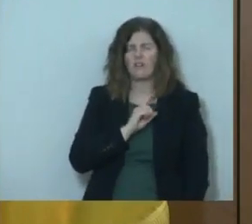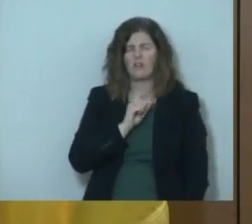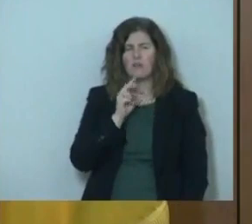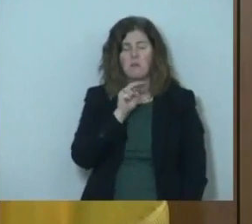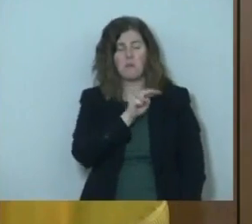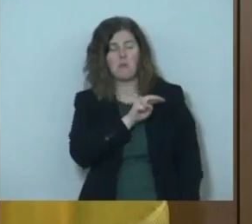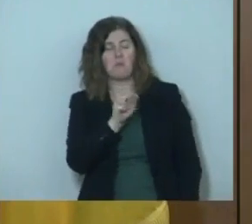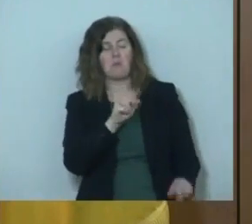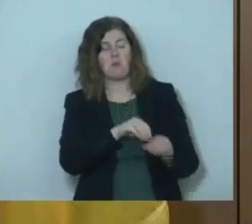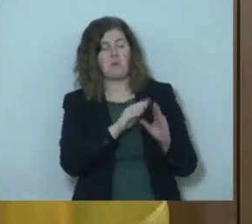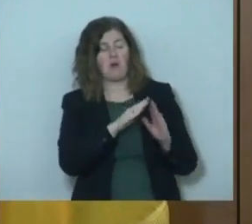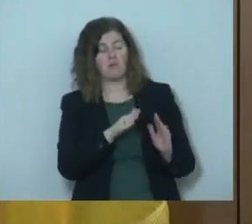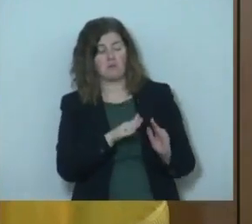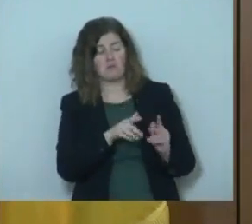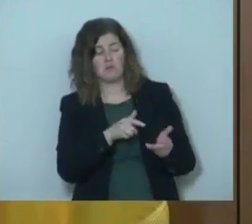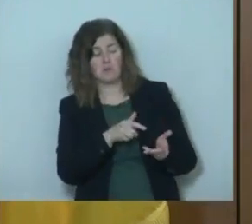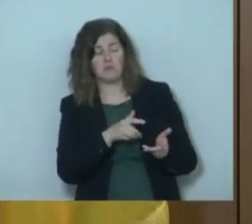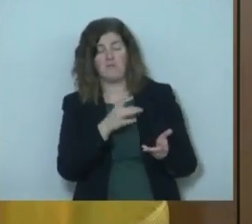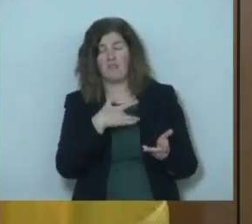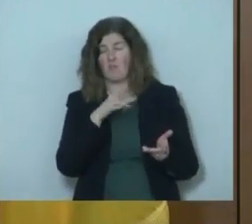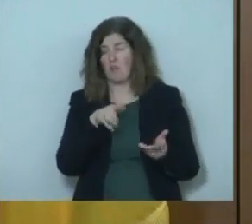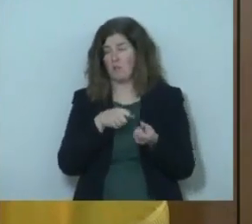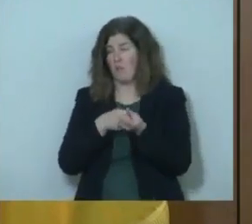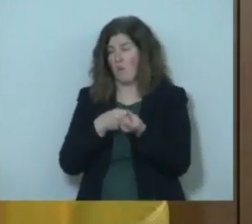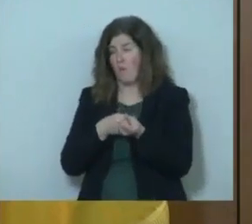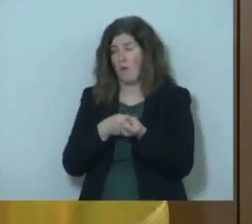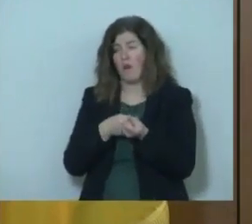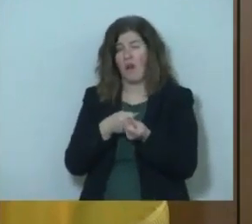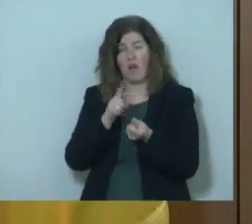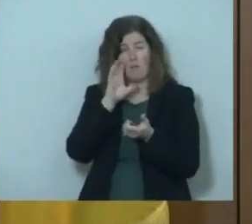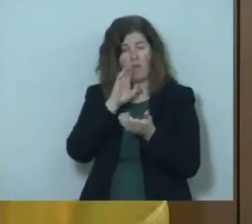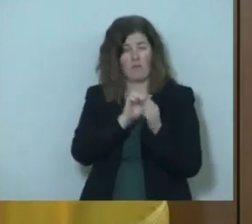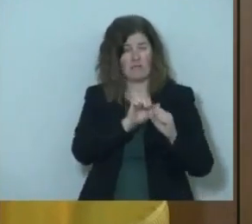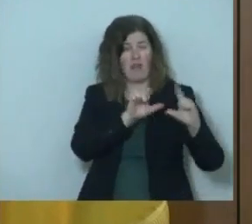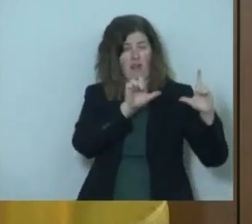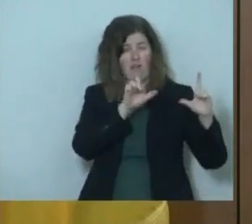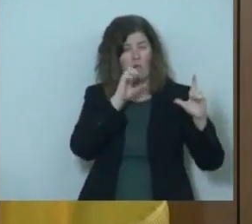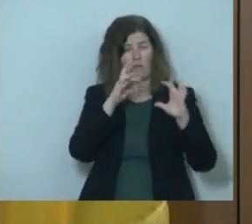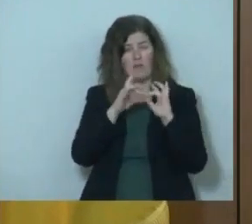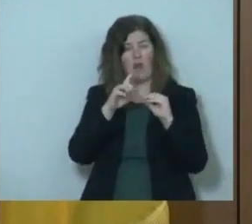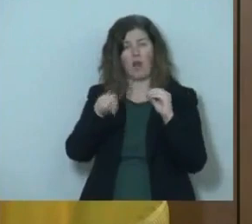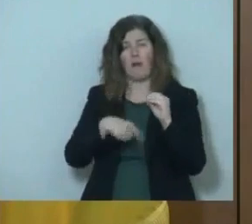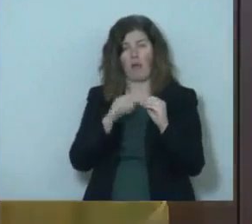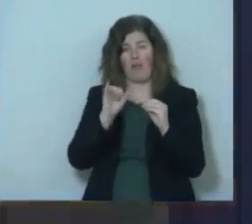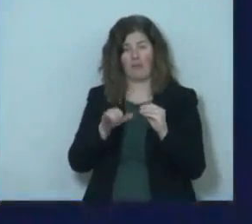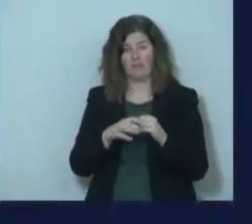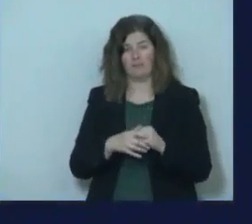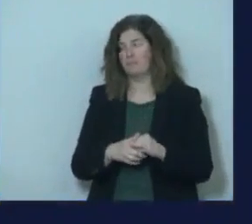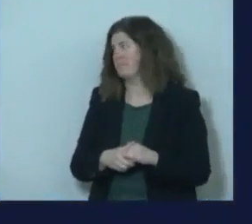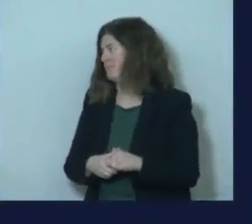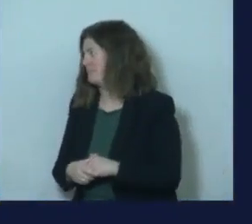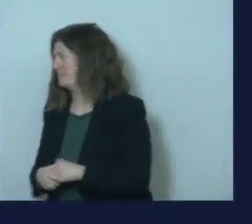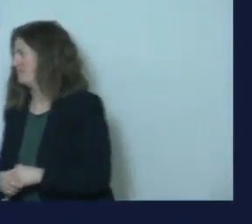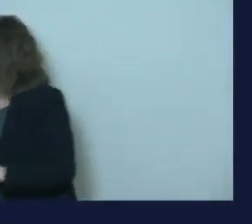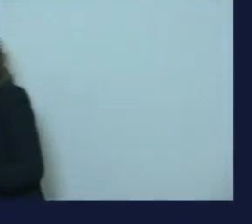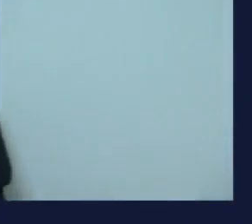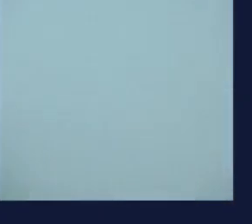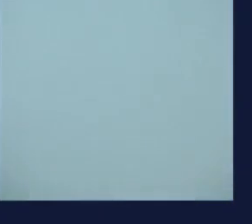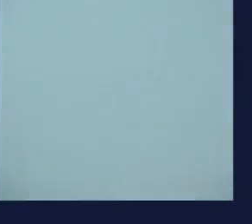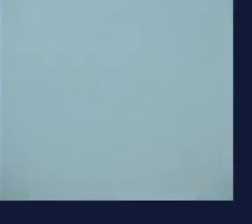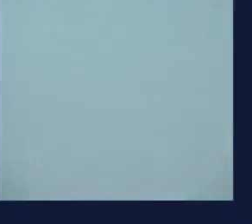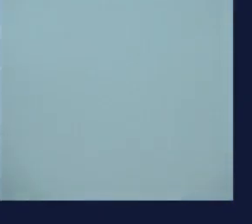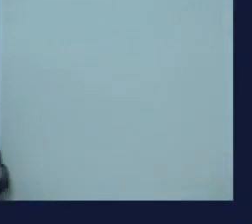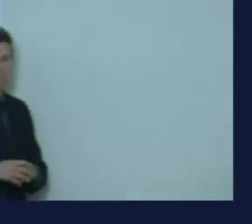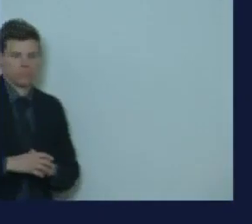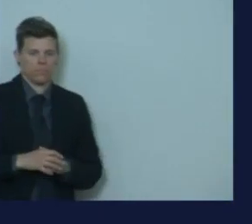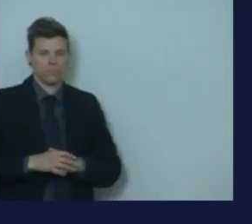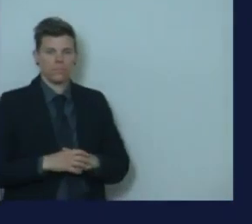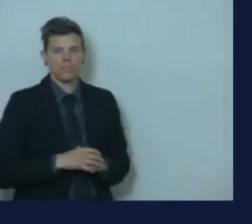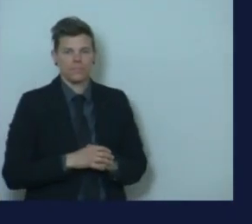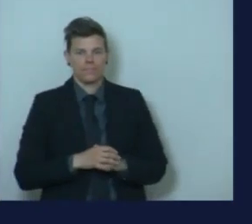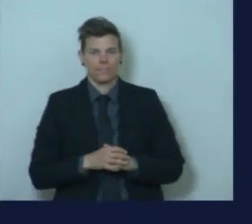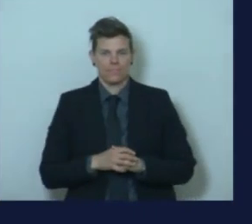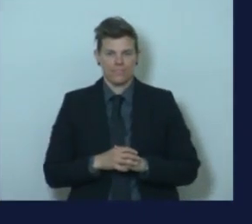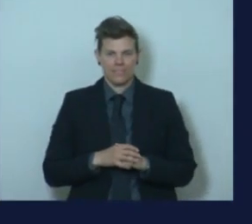IF YOU DON’T FEEL RIGHT, THINK YOU MIGHT BE DEPRESSED, FEEL LONELY, ANYONE IN YOUR HOUSEHOLD WE WANT YOU TO REACH OUT FOR SUPPORT HURRY AT.